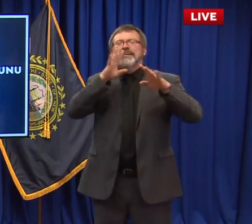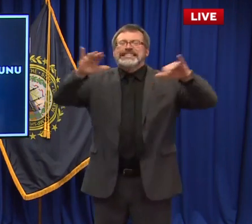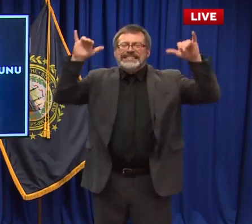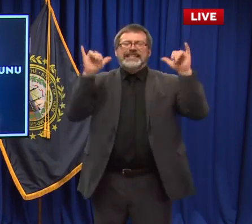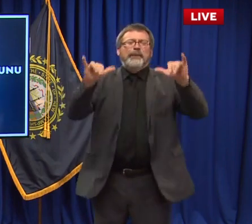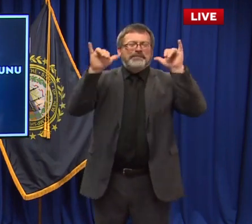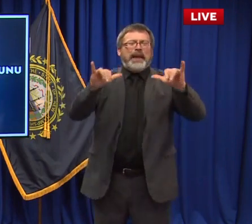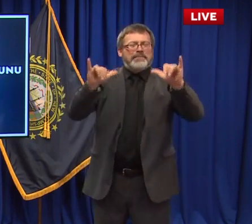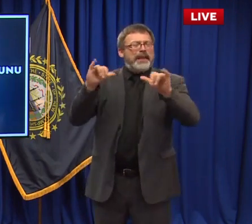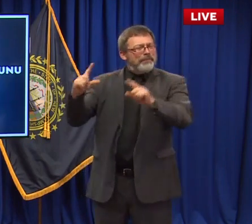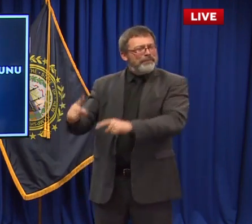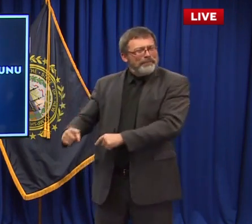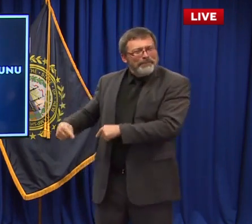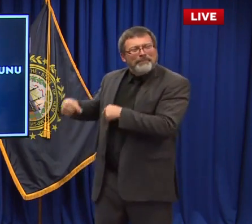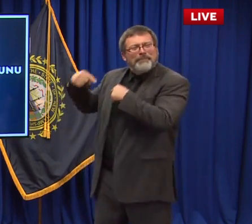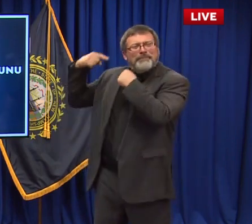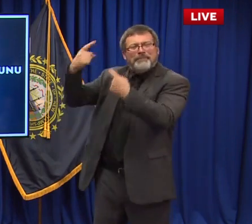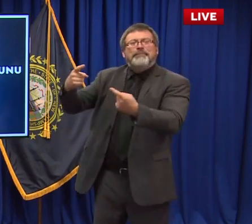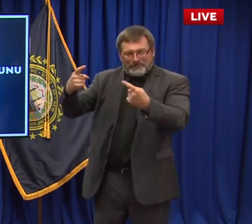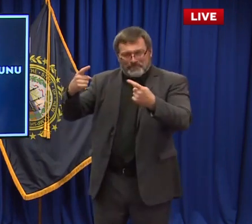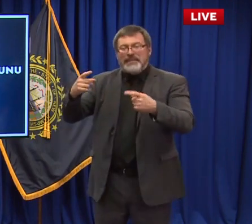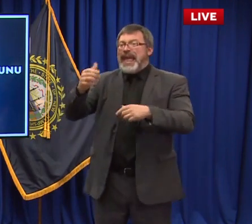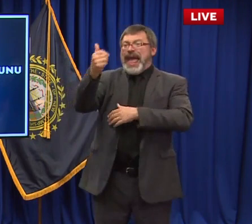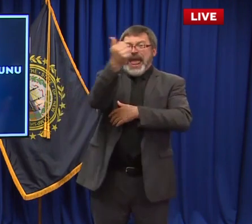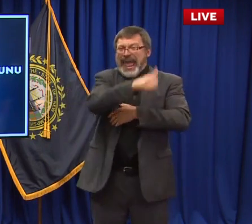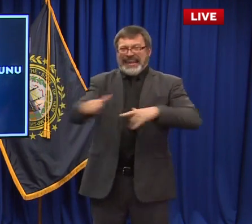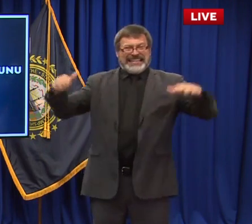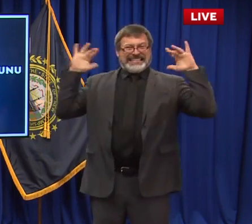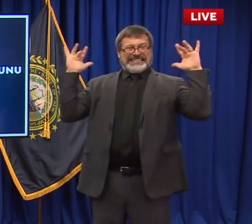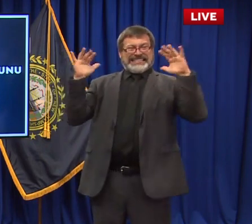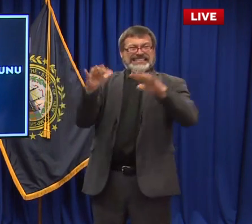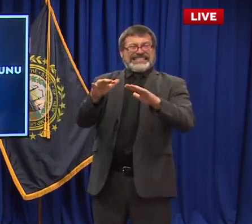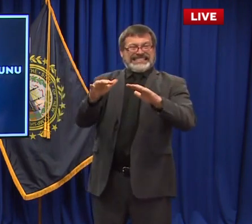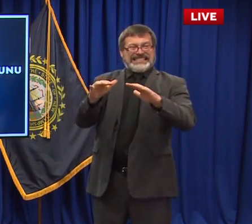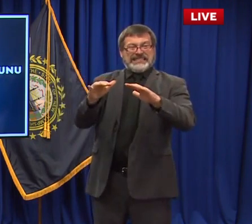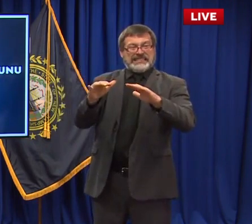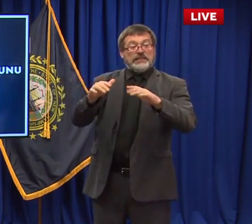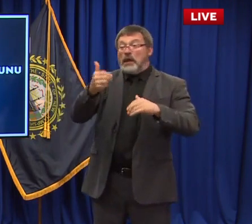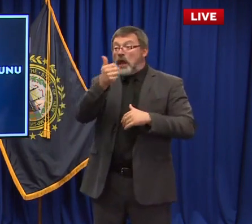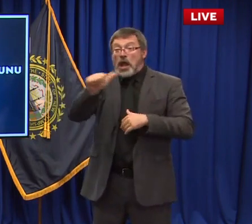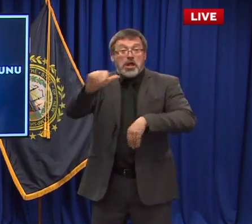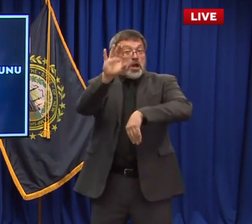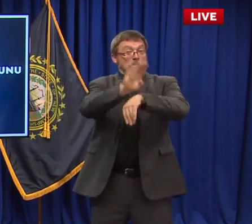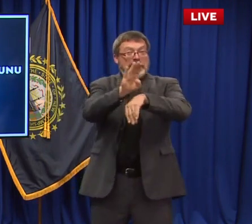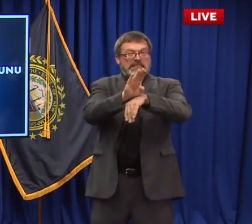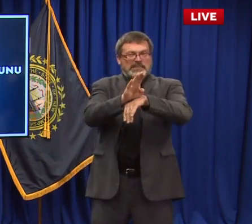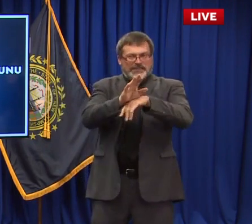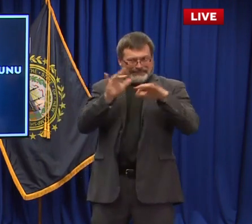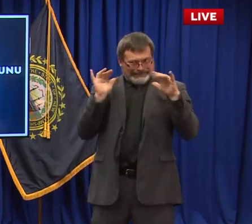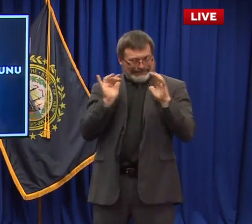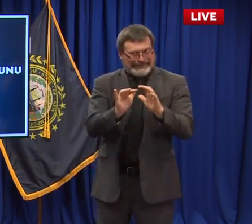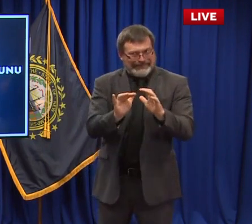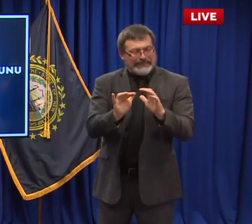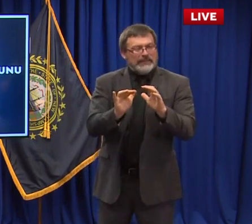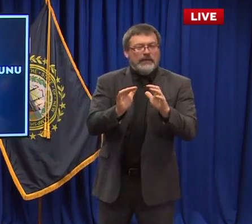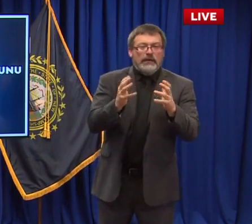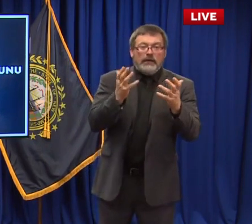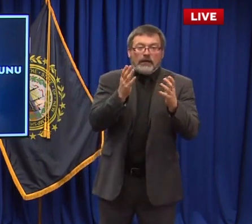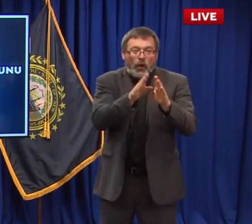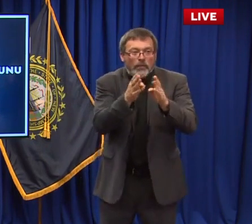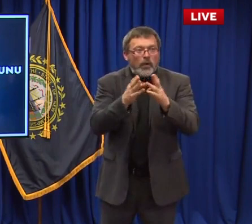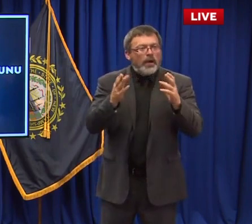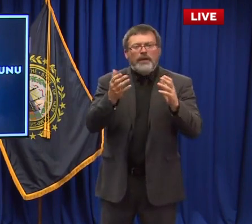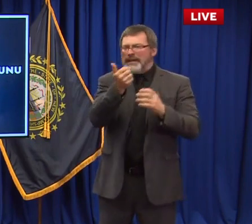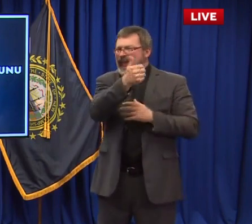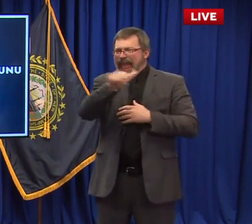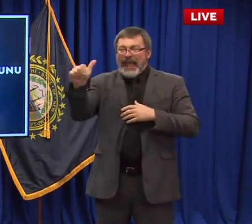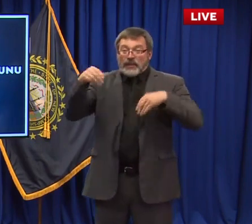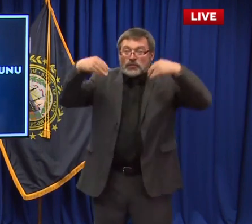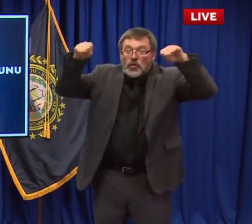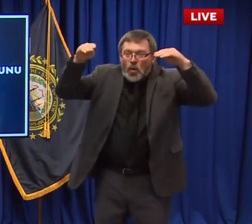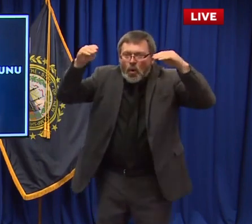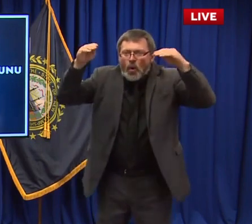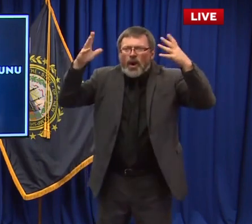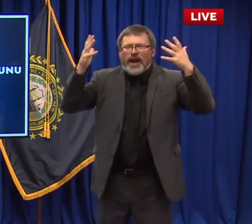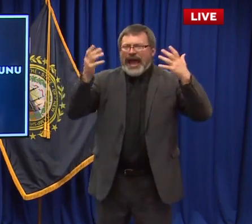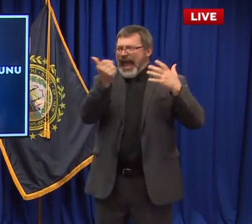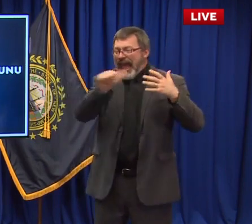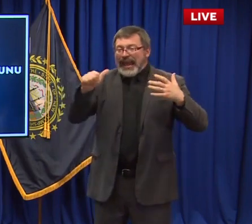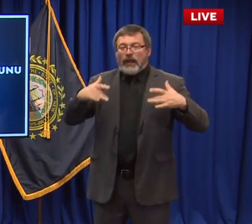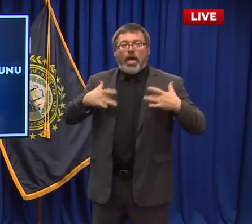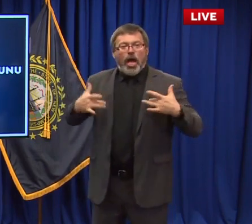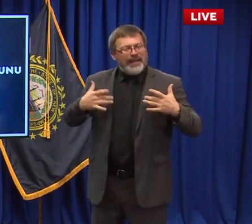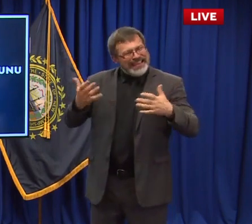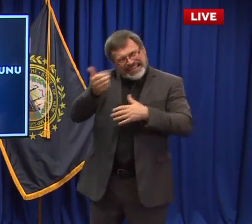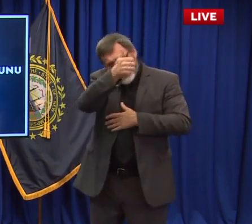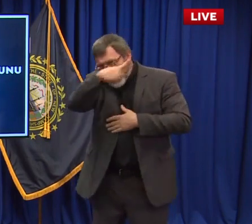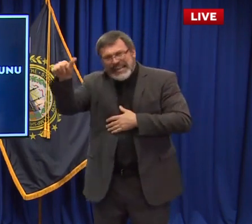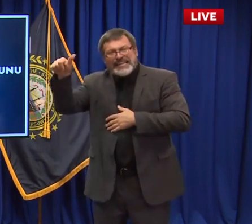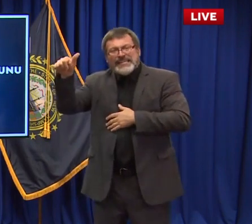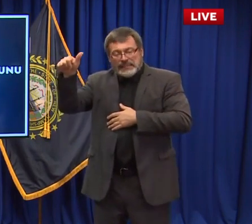I THINK THAT IS WHAT YOU SEE TALKED ABOUT HERE FREQUENTLY, RECOMMENDATIONS FOR THE RALLY, RECOMMENDATIONS FOR ANY BUSINESS REOPENING AS HAVING MULTIPLE LETTERS OF PROTECTION IN PLACE.